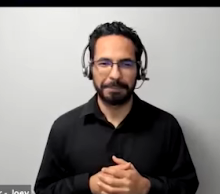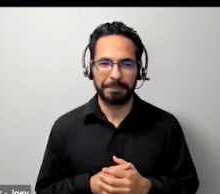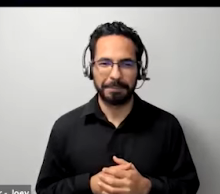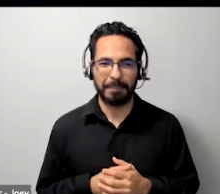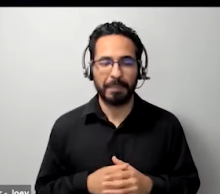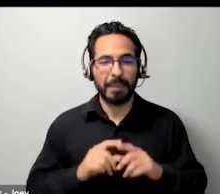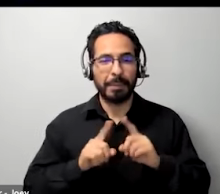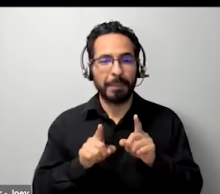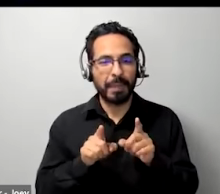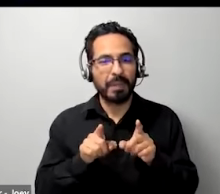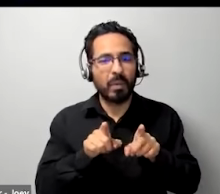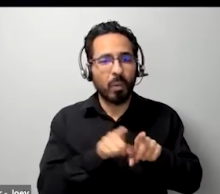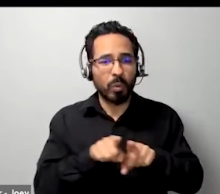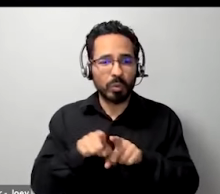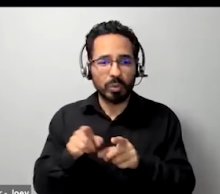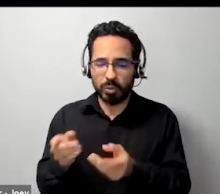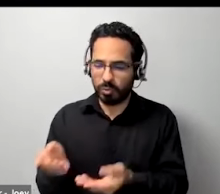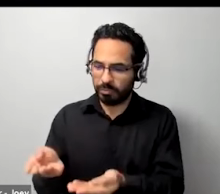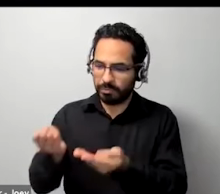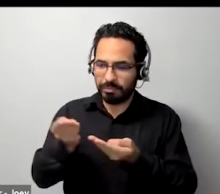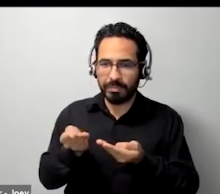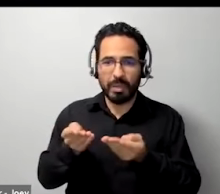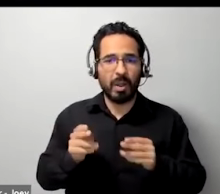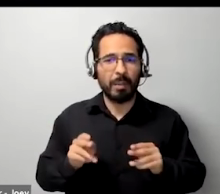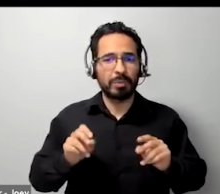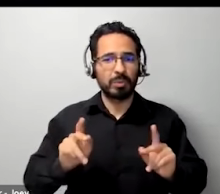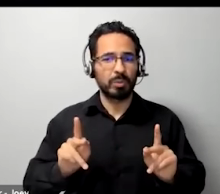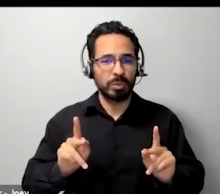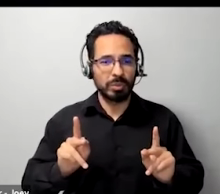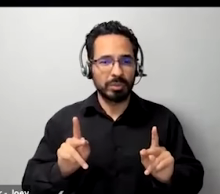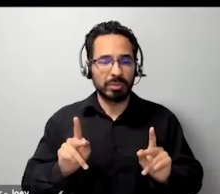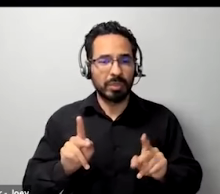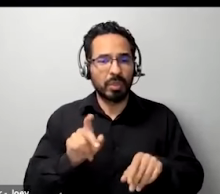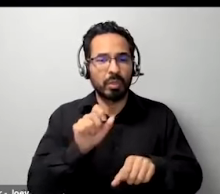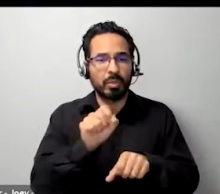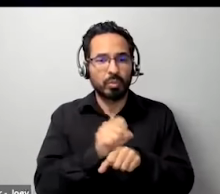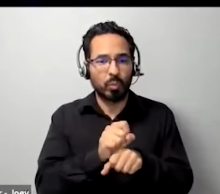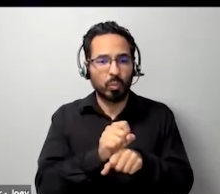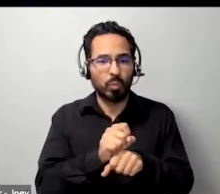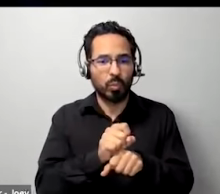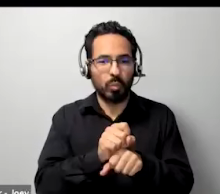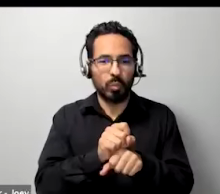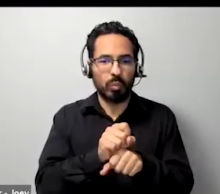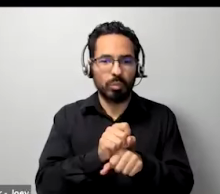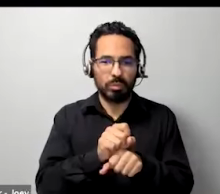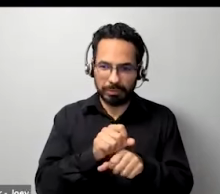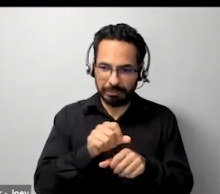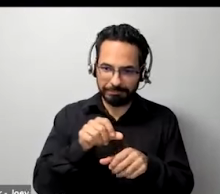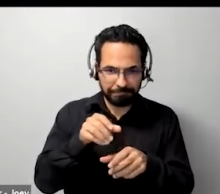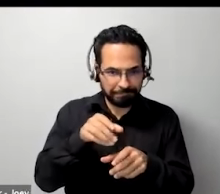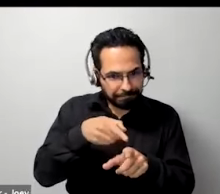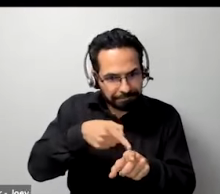But it also then gave me the opportunity to work in design at Microsoft doing accessible design.